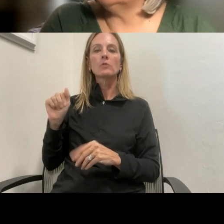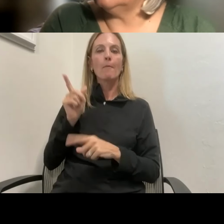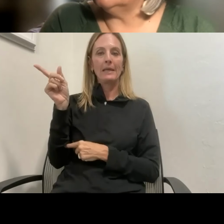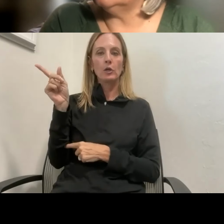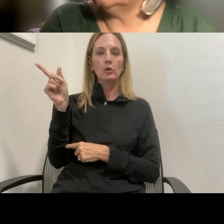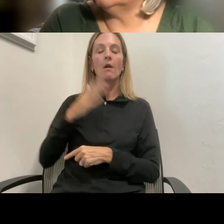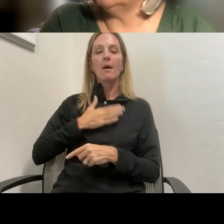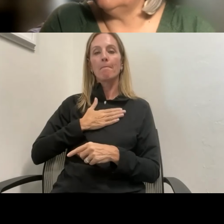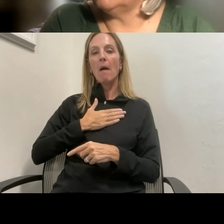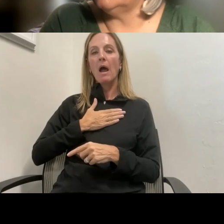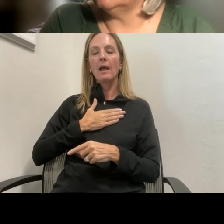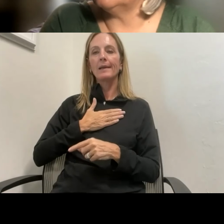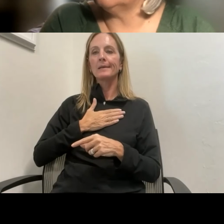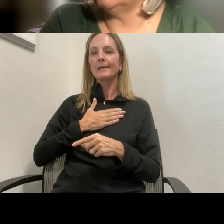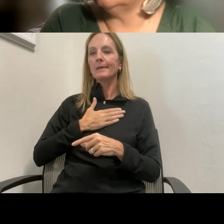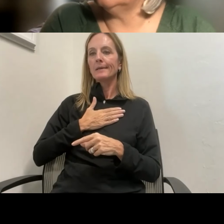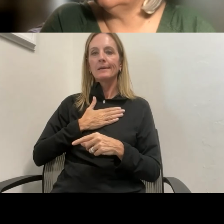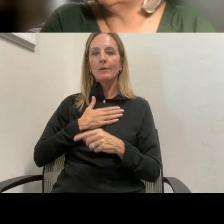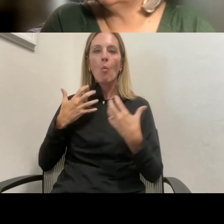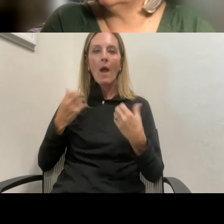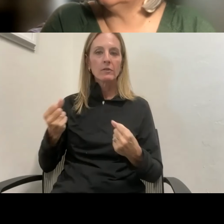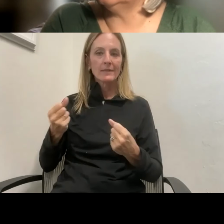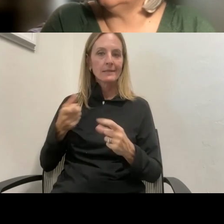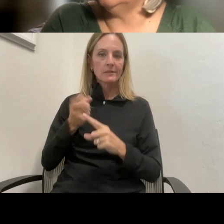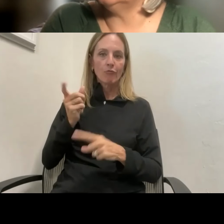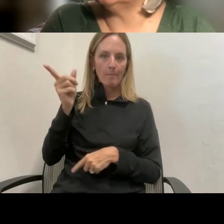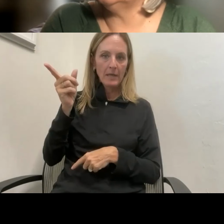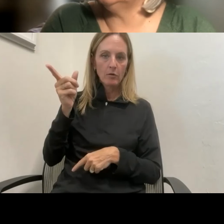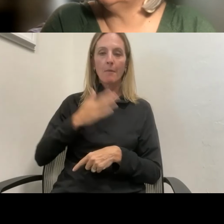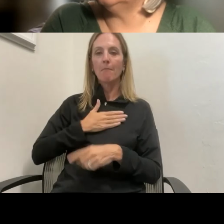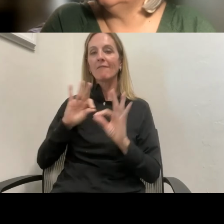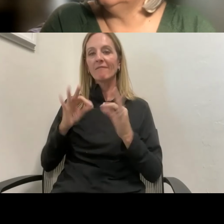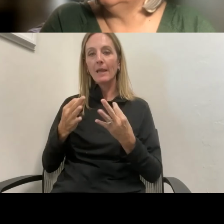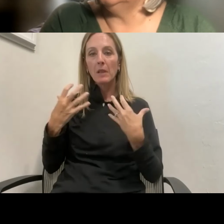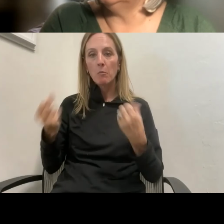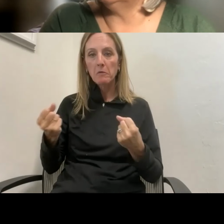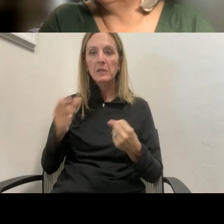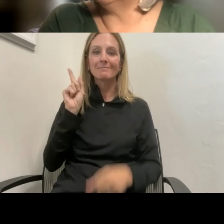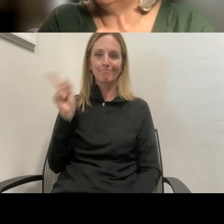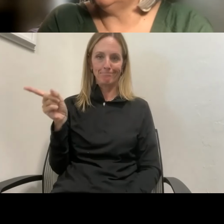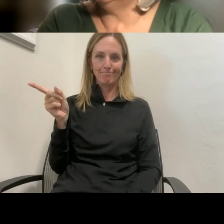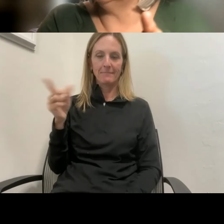wellness well-being comes from here and certainly the land does too. And so when we're planning if